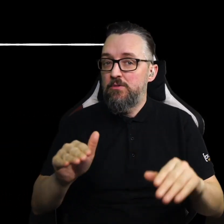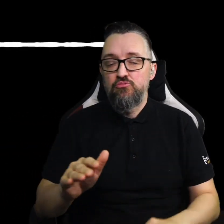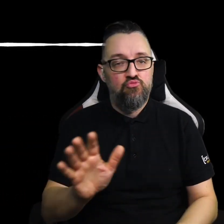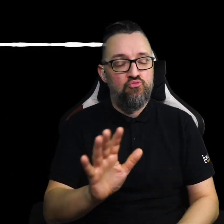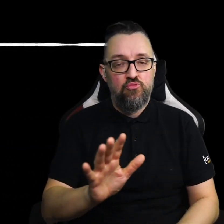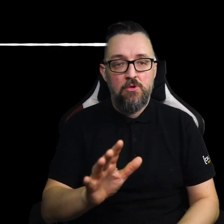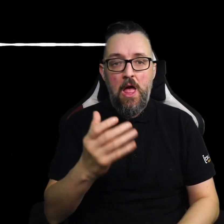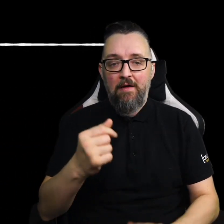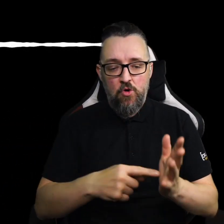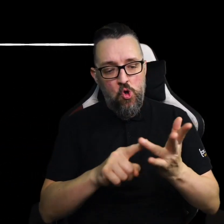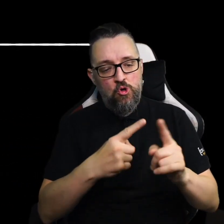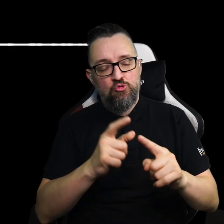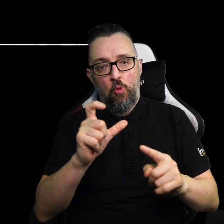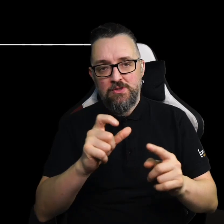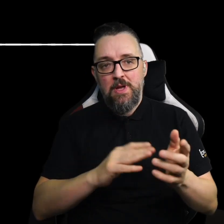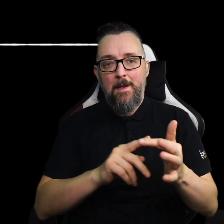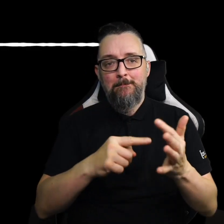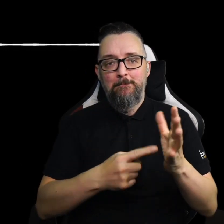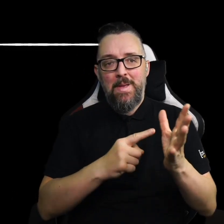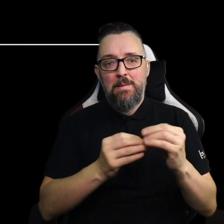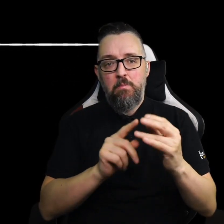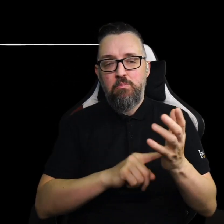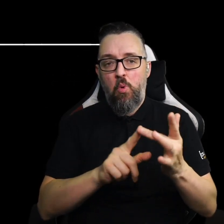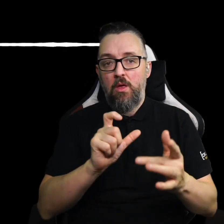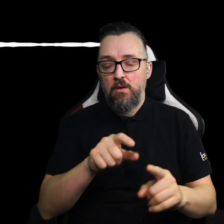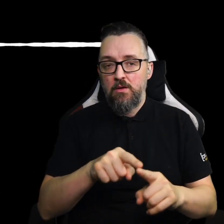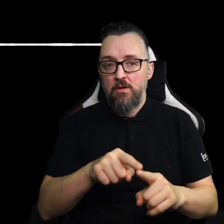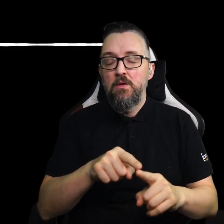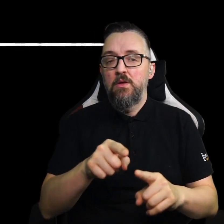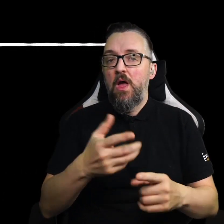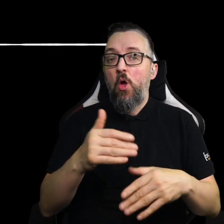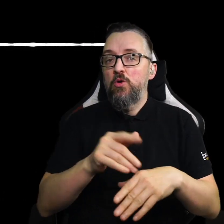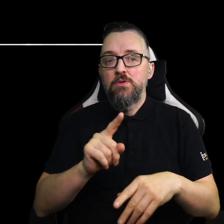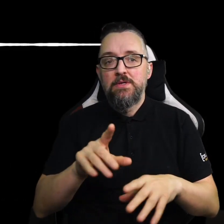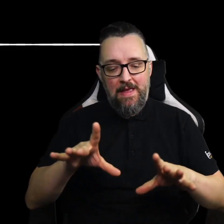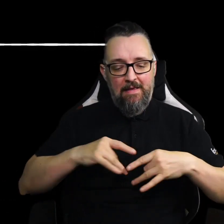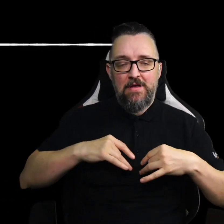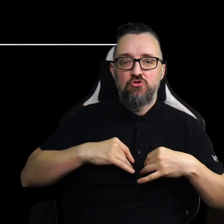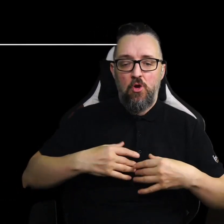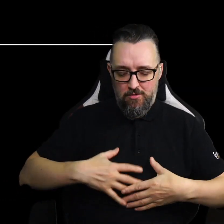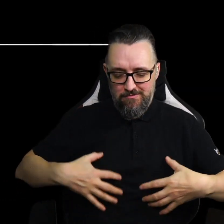There's toxic metabolic related ones, which is often caused by infection and organ failure.